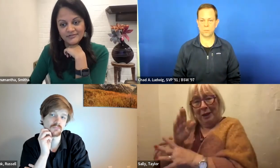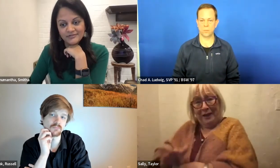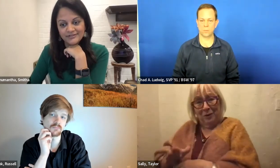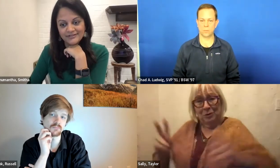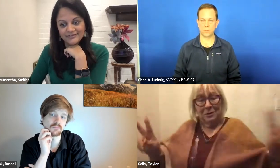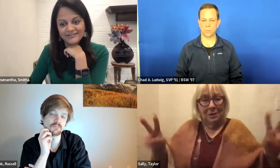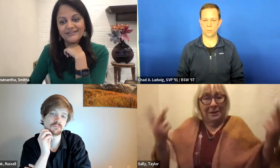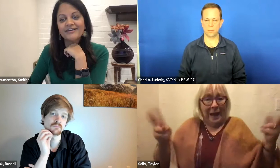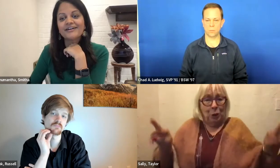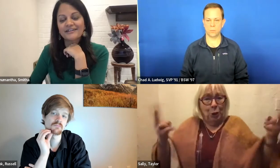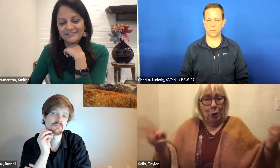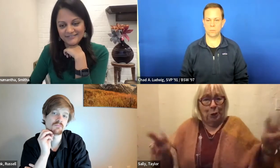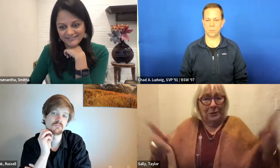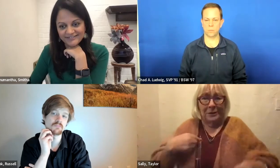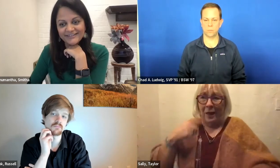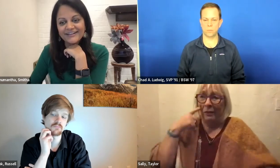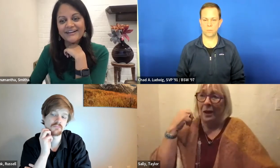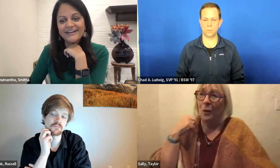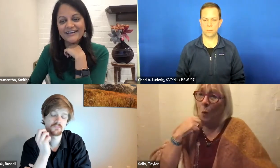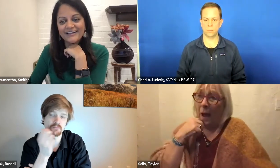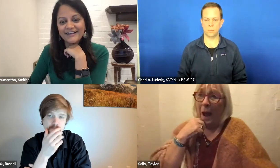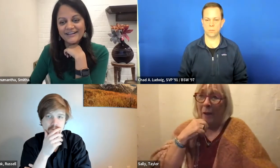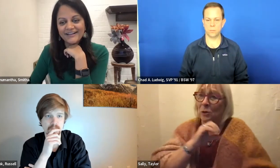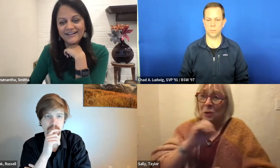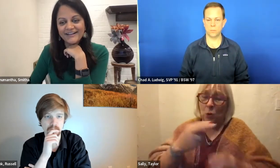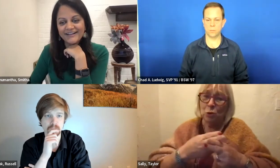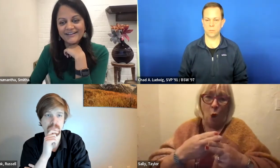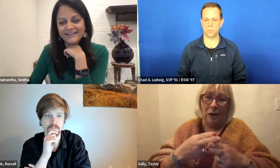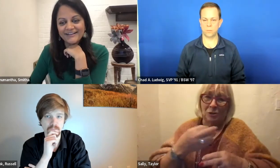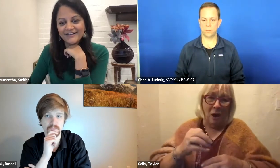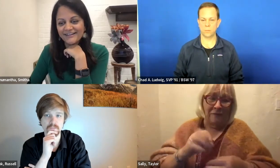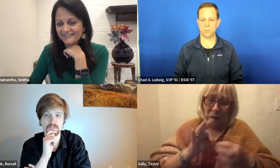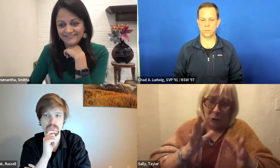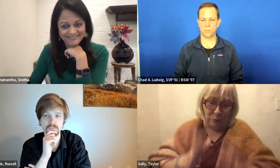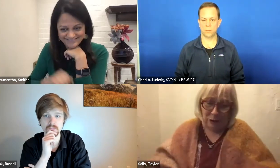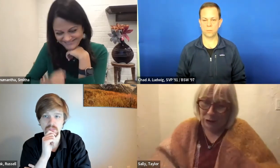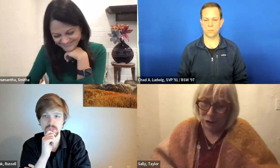and the other two were for the caregivers, and they took turns, and I said,